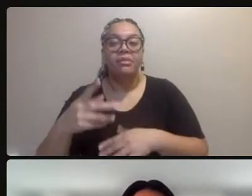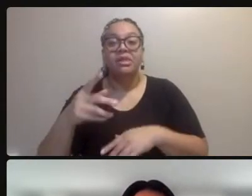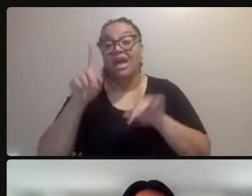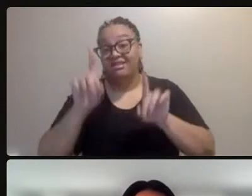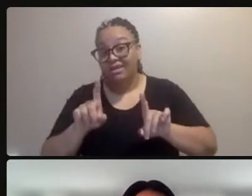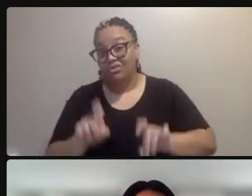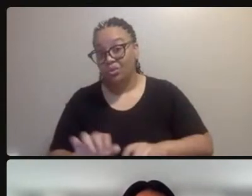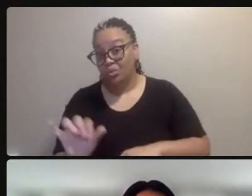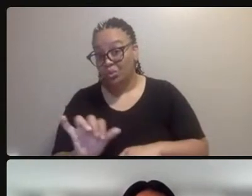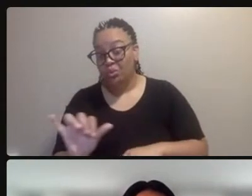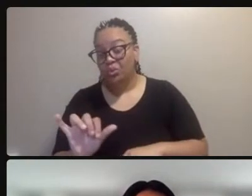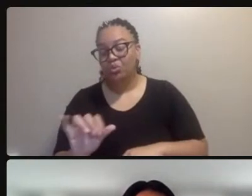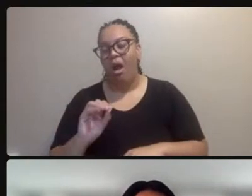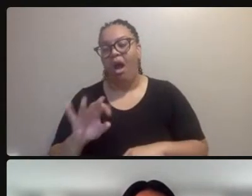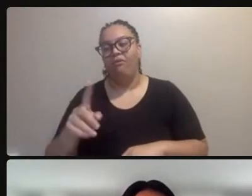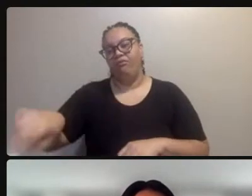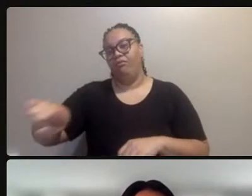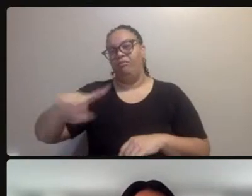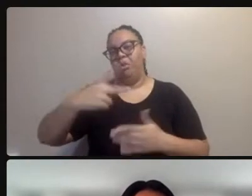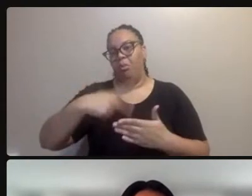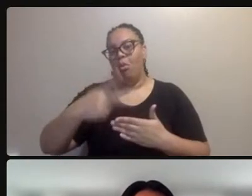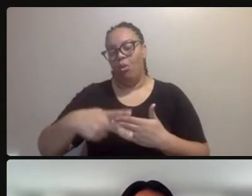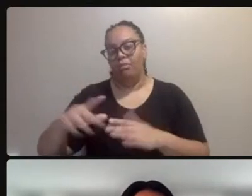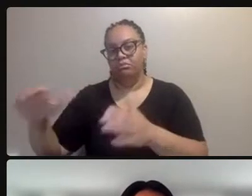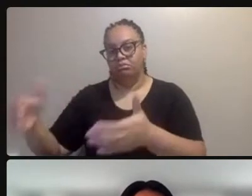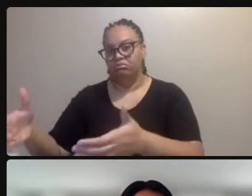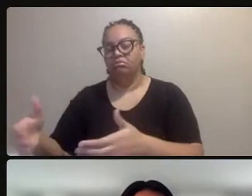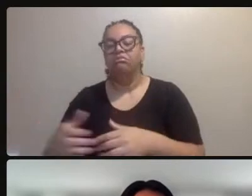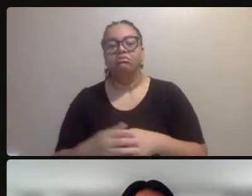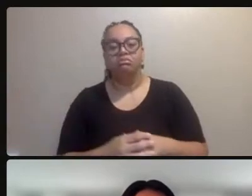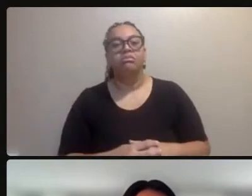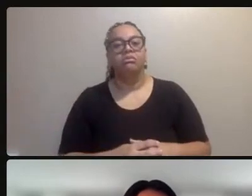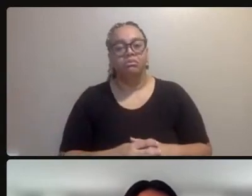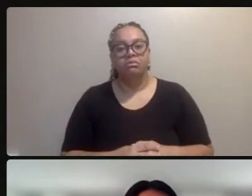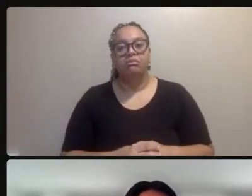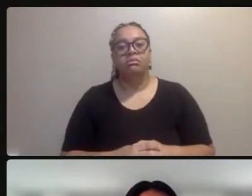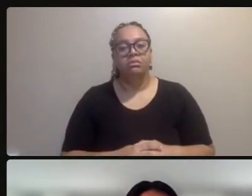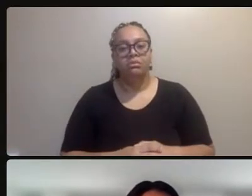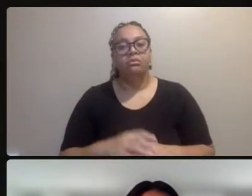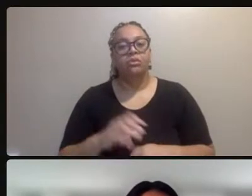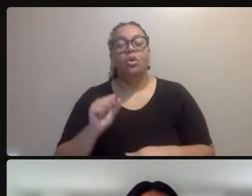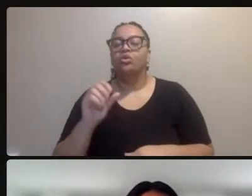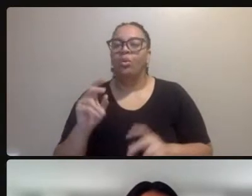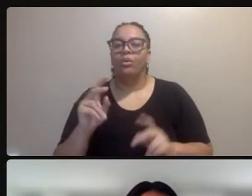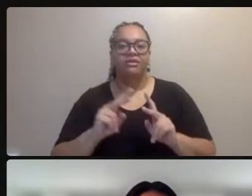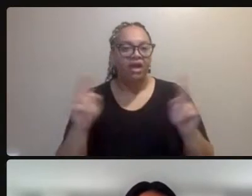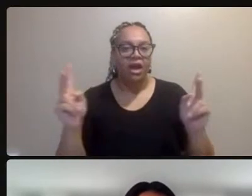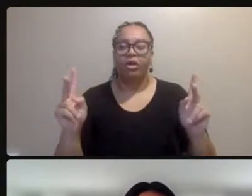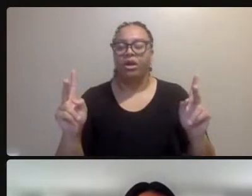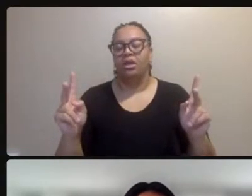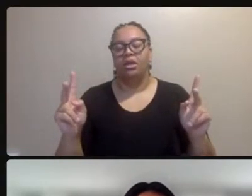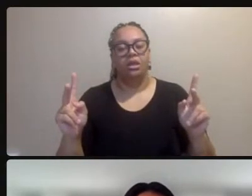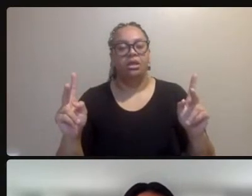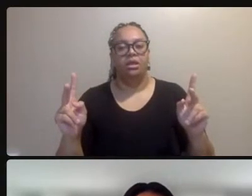AND THAT INCLUDED G.D.